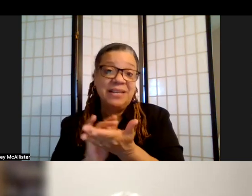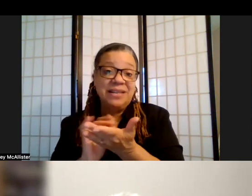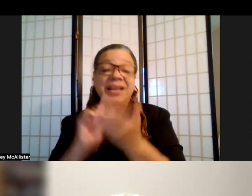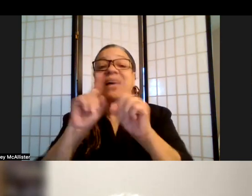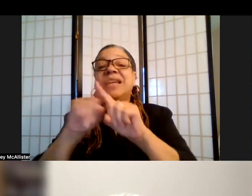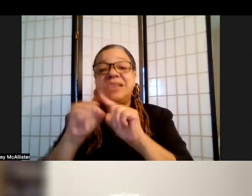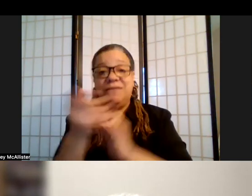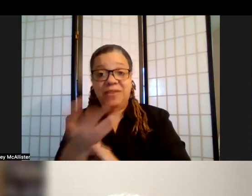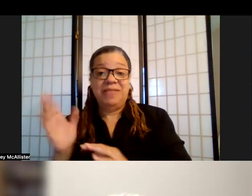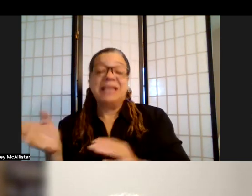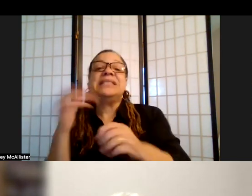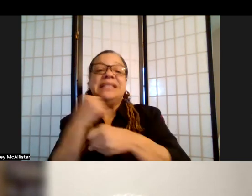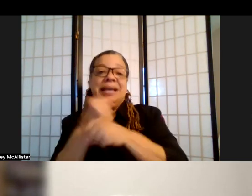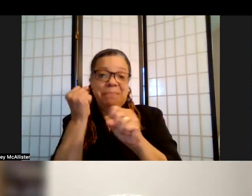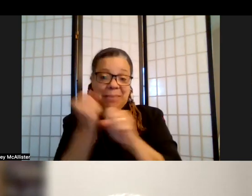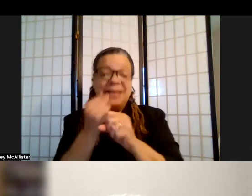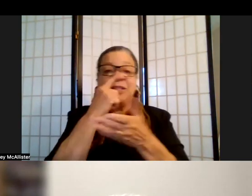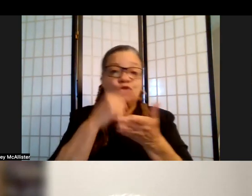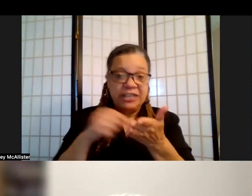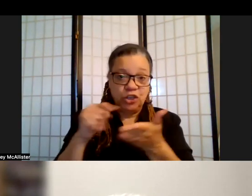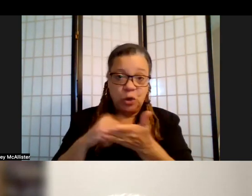that contribute to it. So that's one. Second one is--